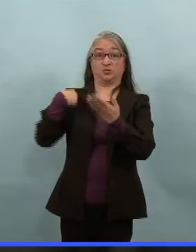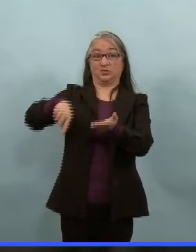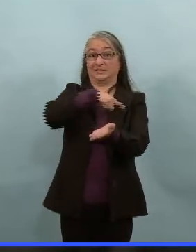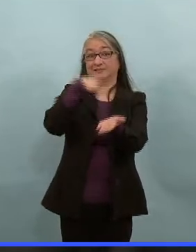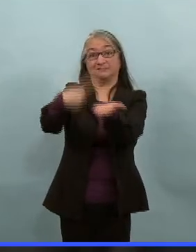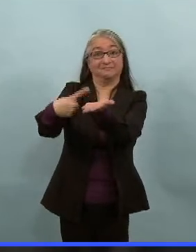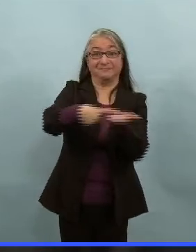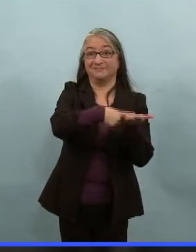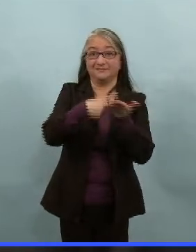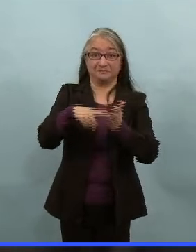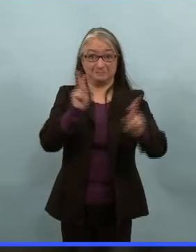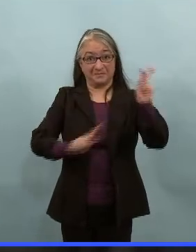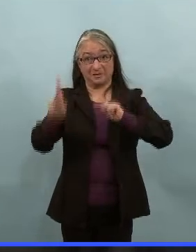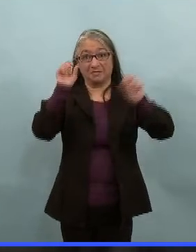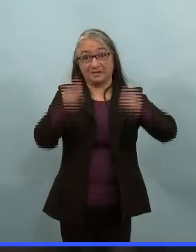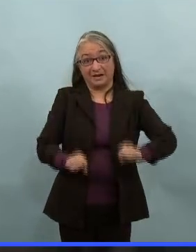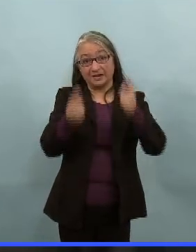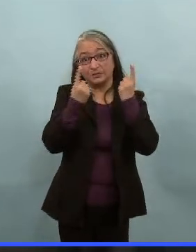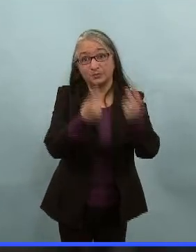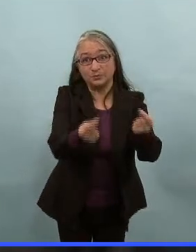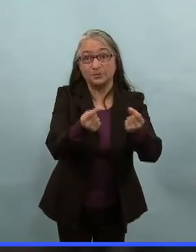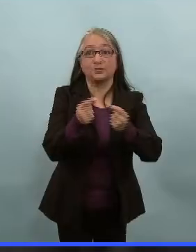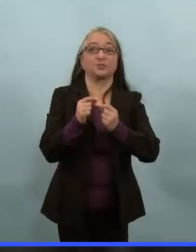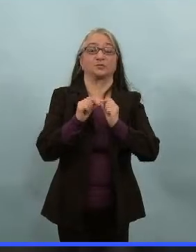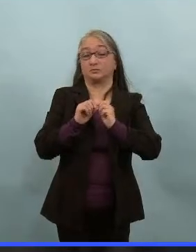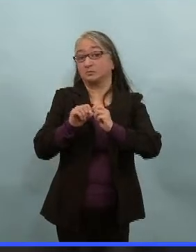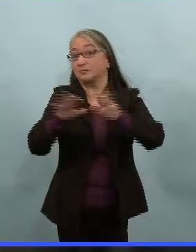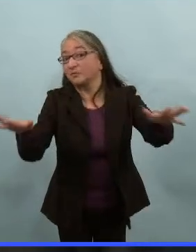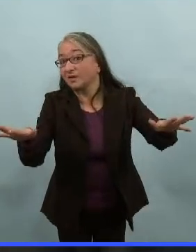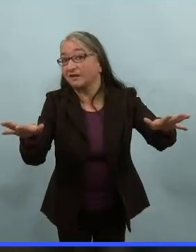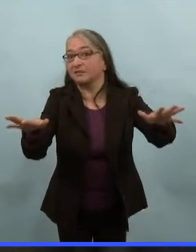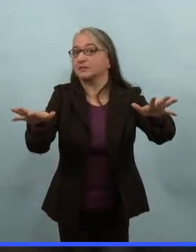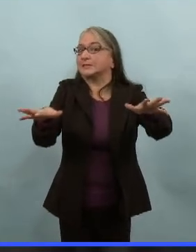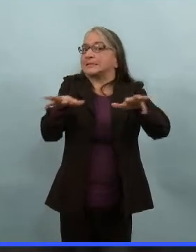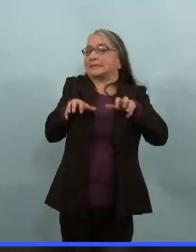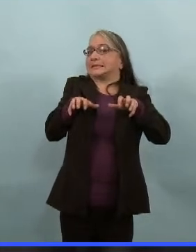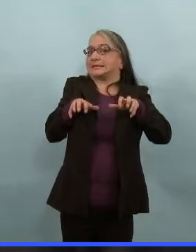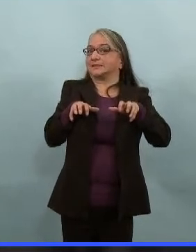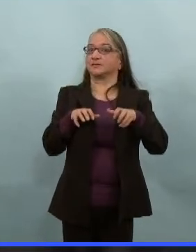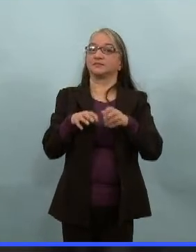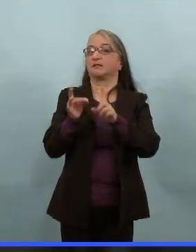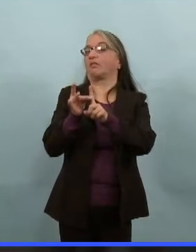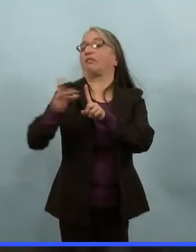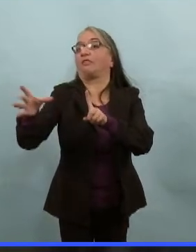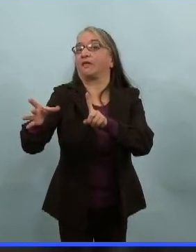help prevent spread to blunt that larger wave that we're in right now to try to